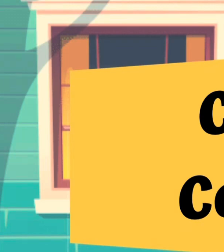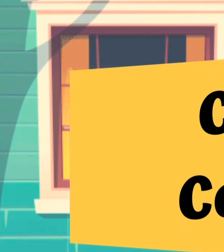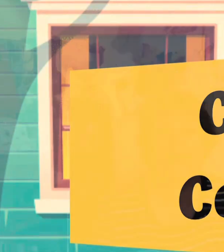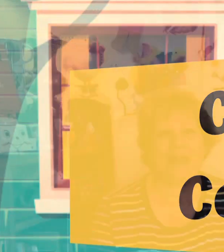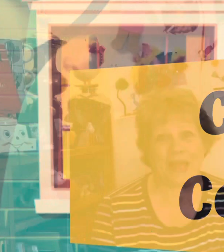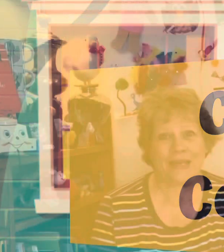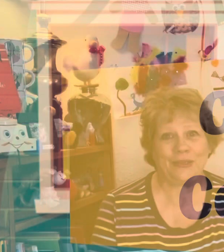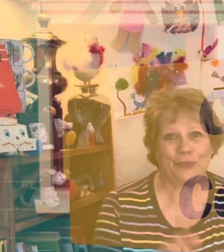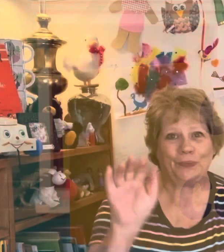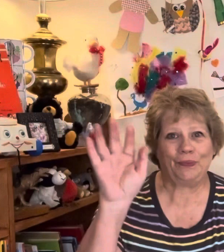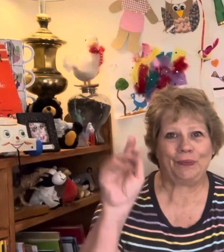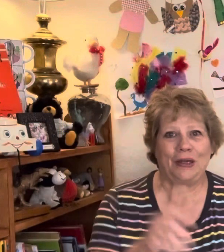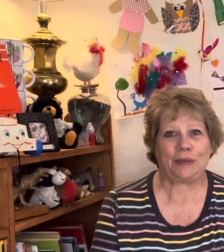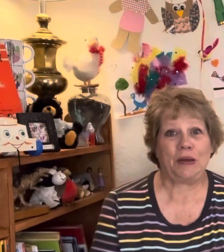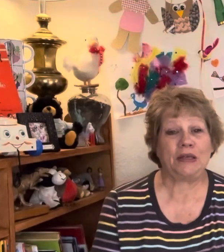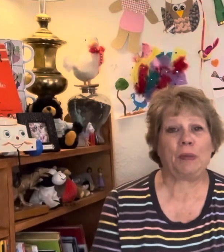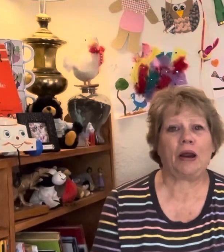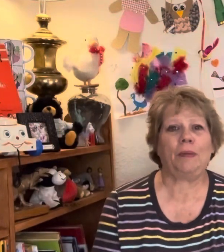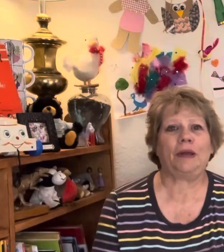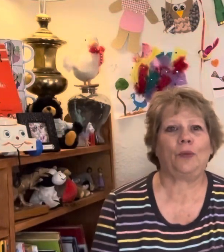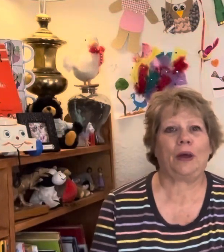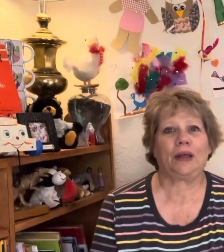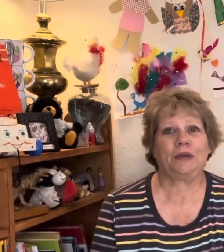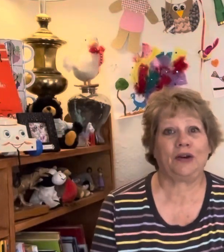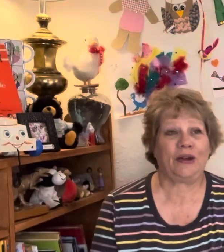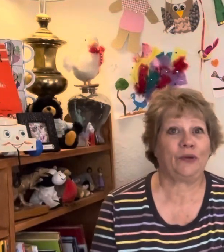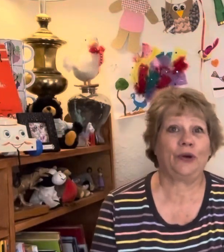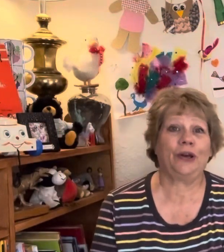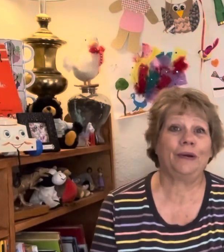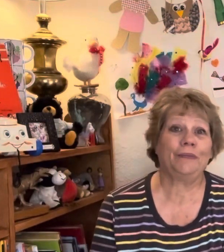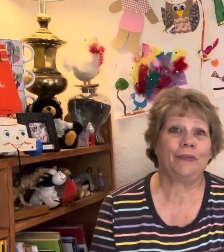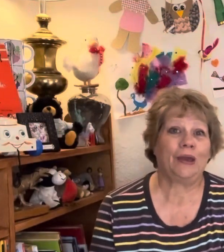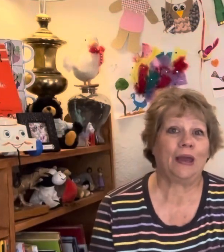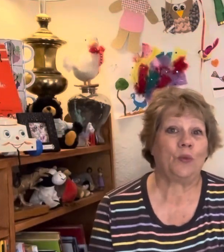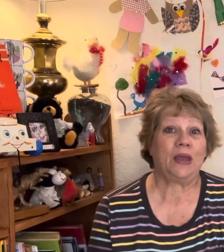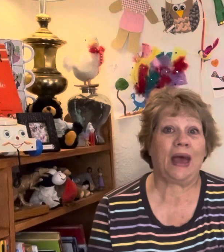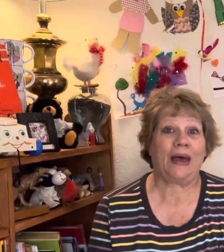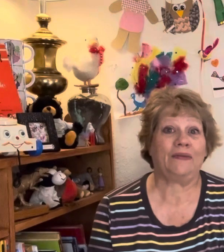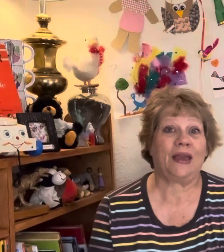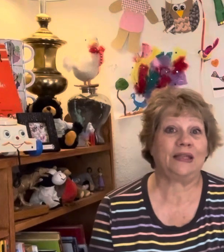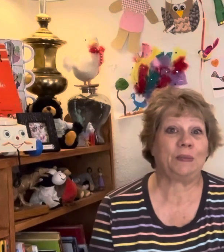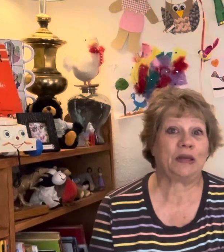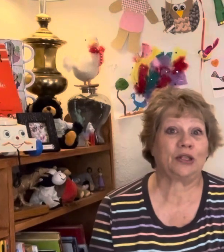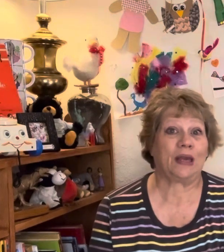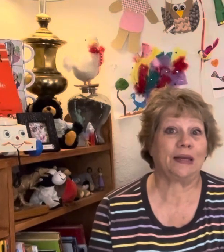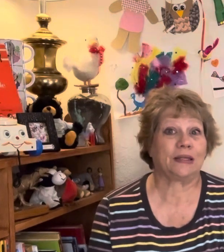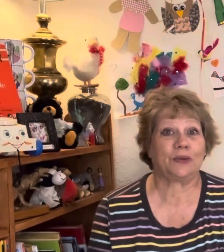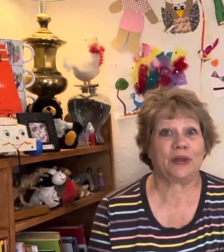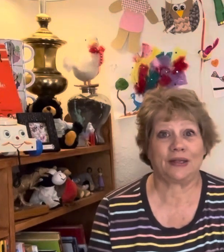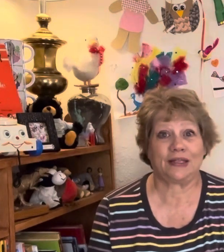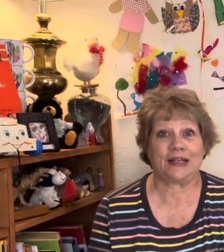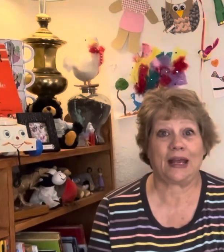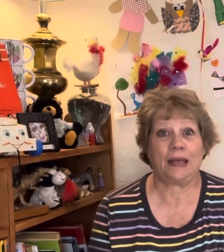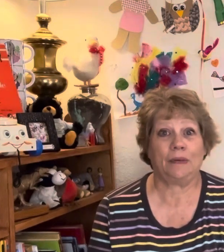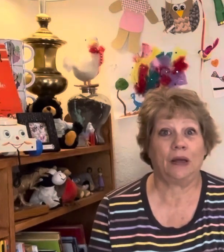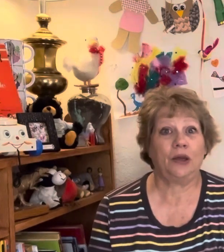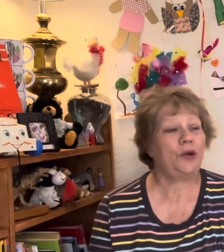Hi guys. It's me Miss Barb, and welcome to Craft Corner! We have a special guest with us today. You